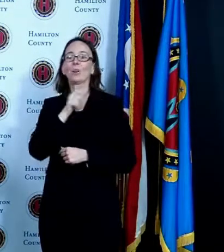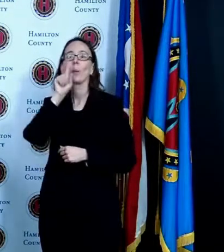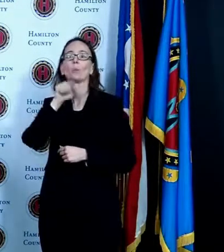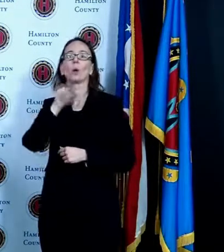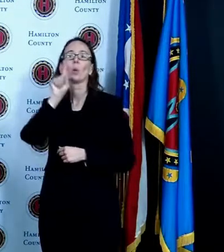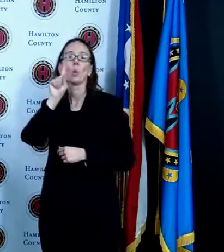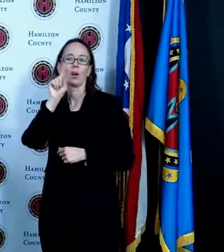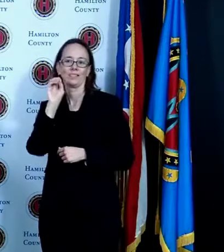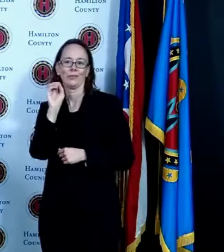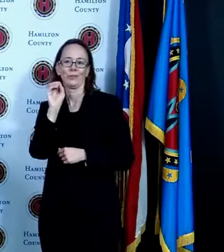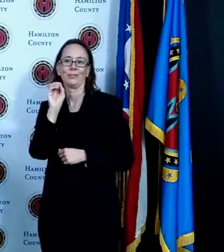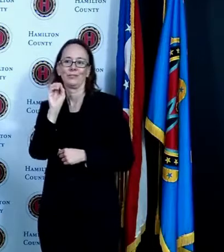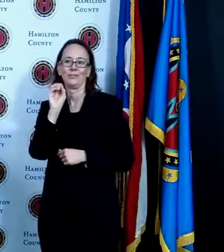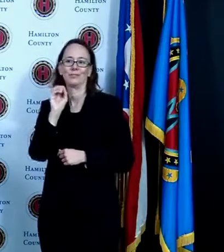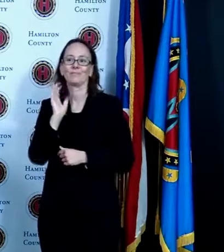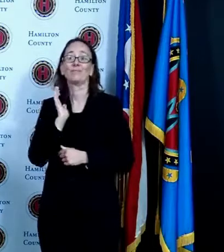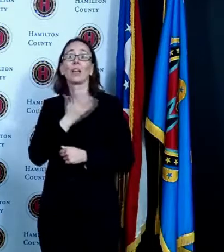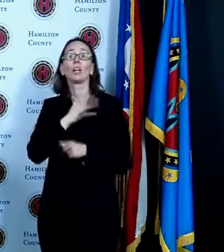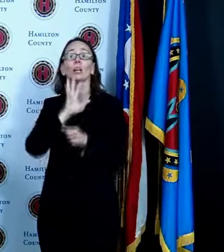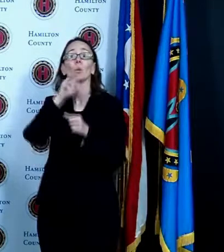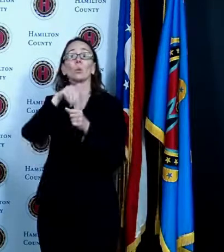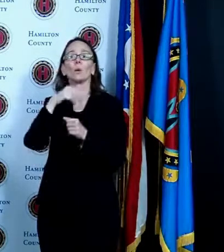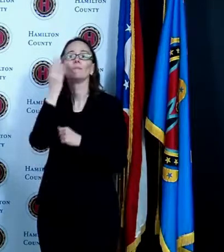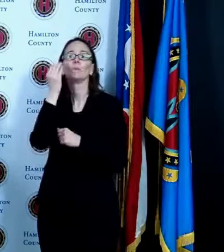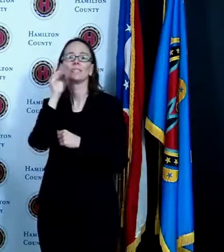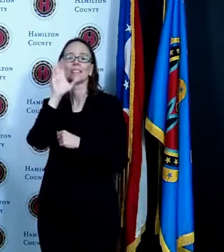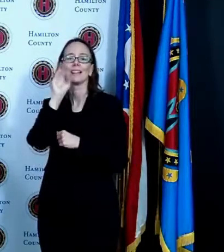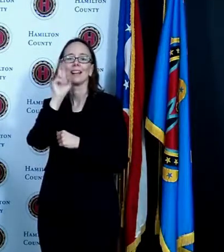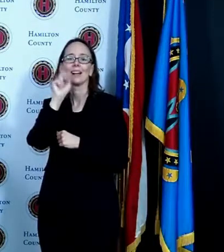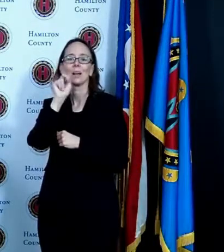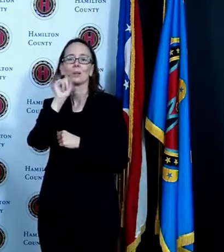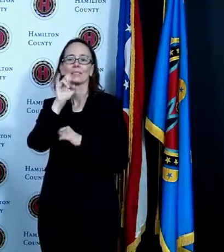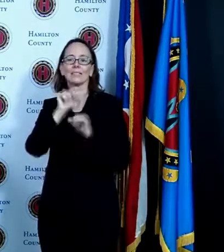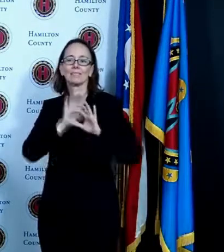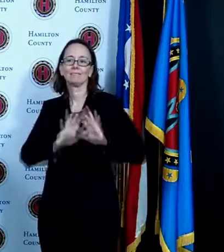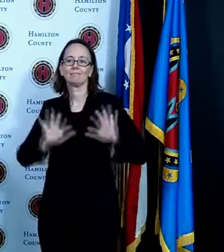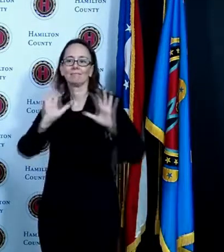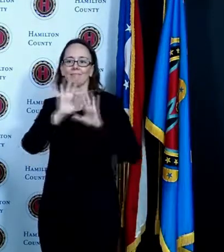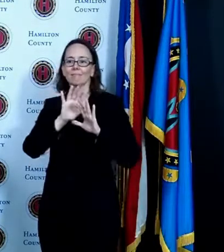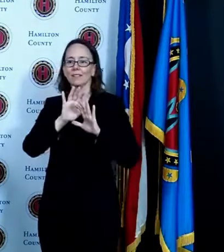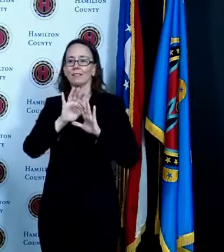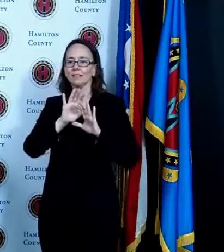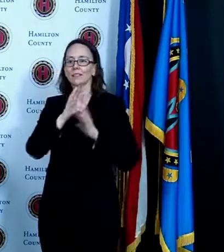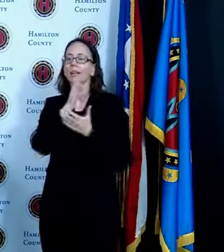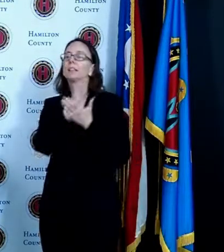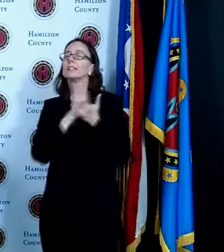includes 14 counties including some in Northern Kentucky as well as Indiana so